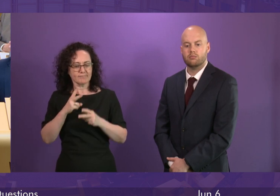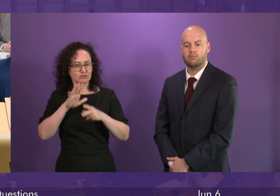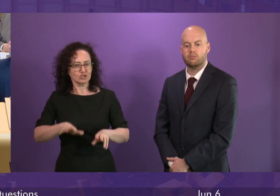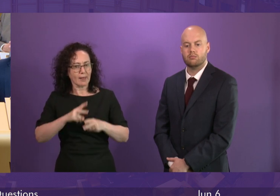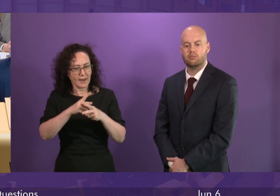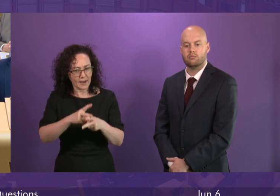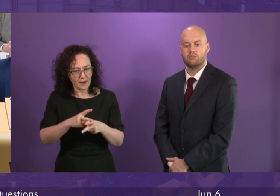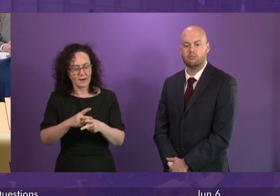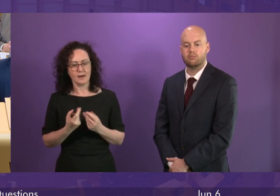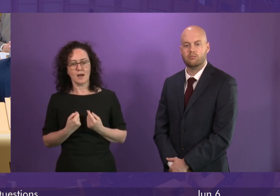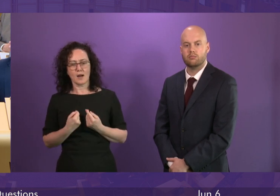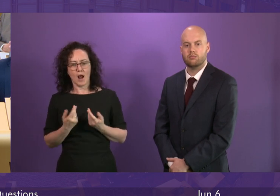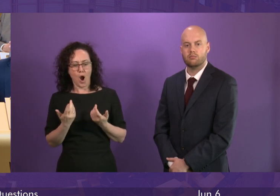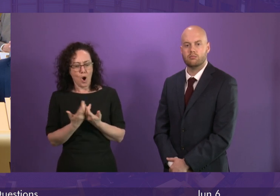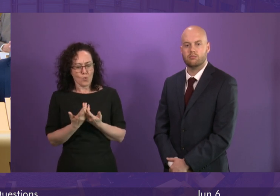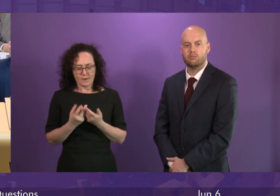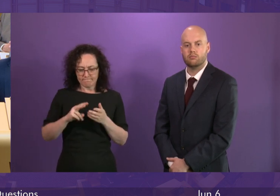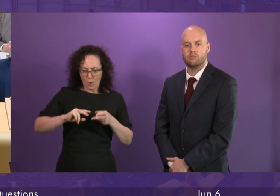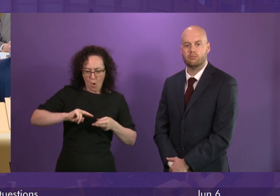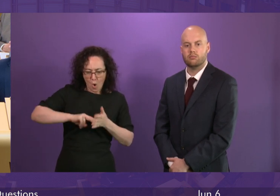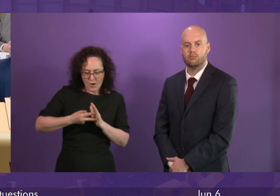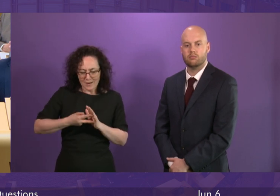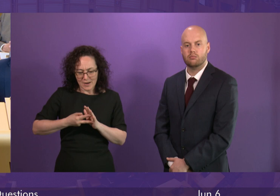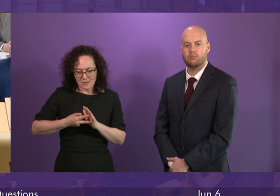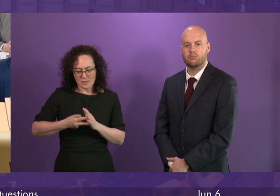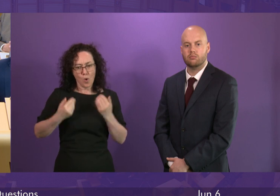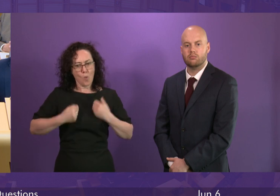our taking forward of the devolved social security powers are all concrete deeds that